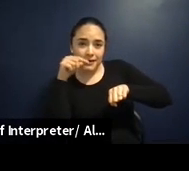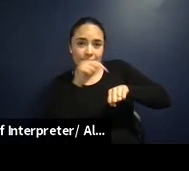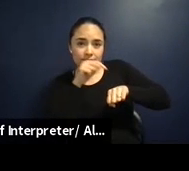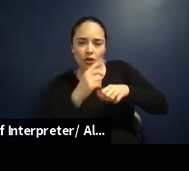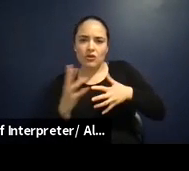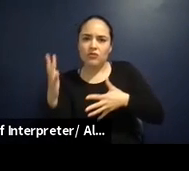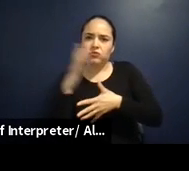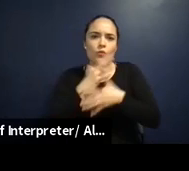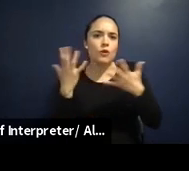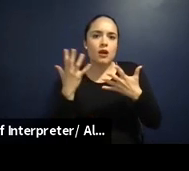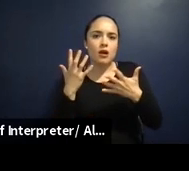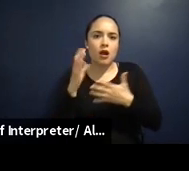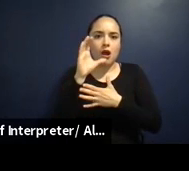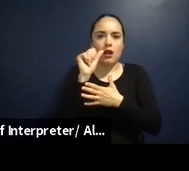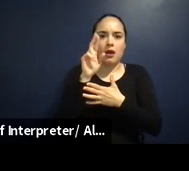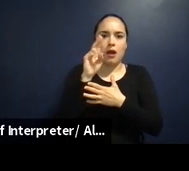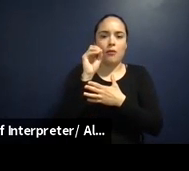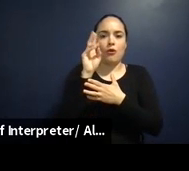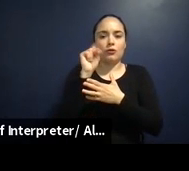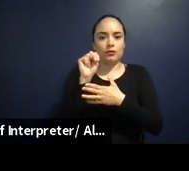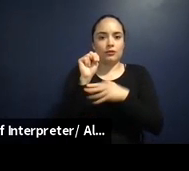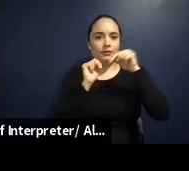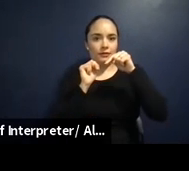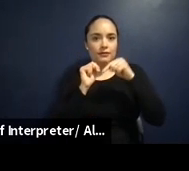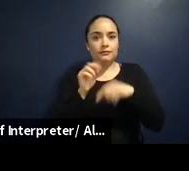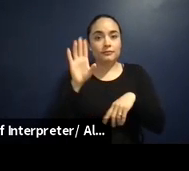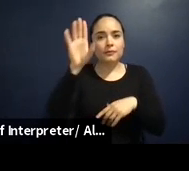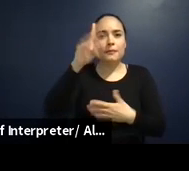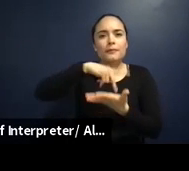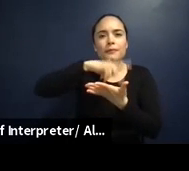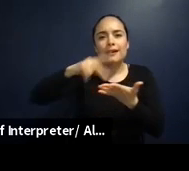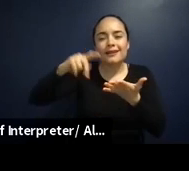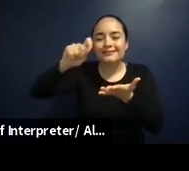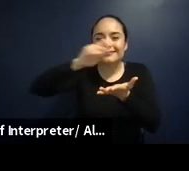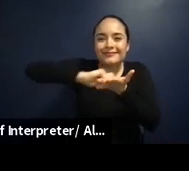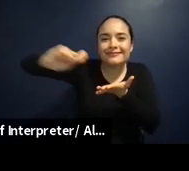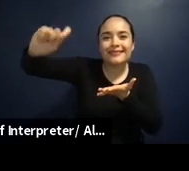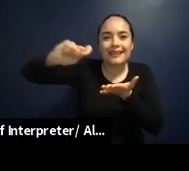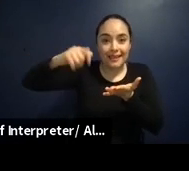which is in our pencils, so graphite is very very soft, and that's why, when you rub it on